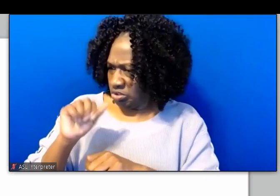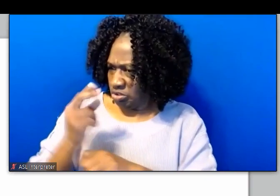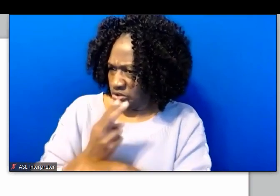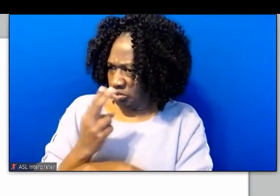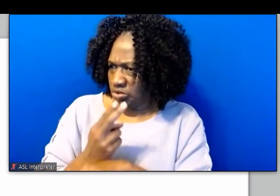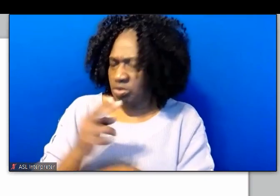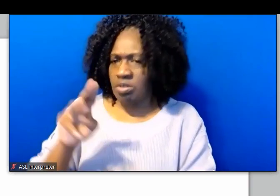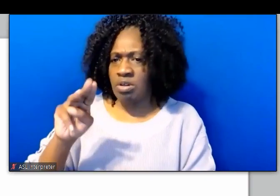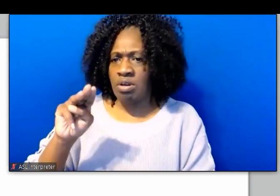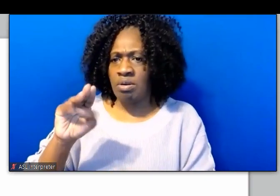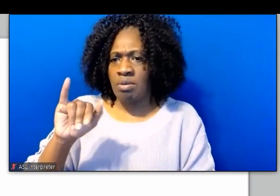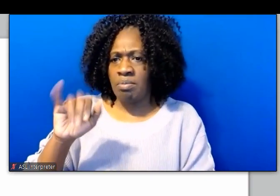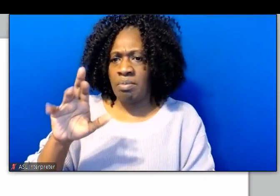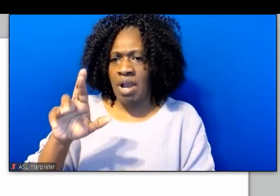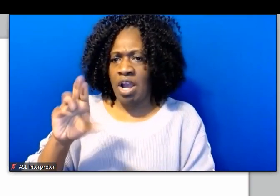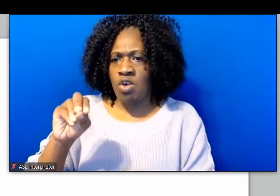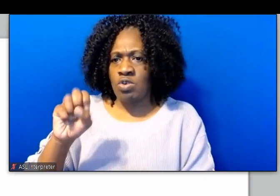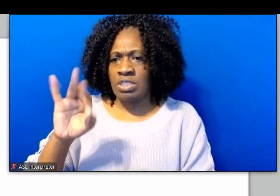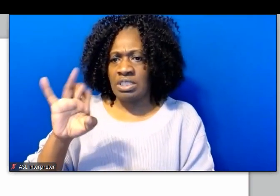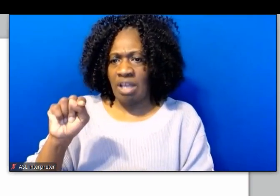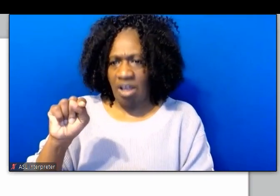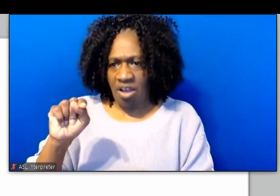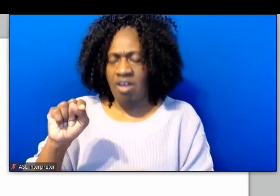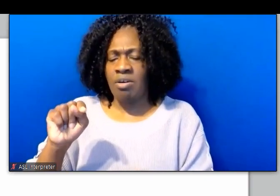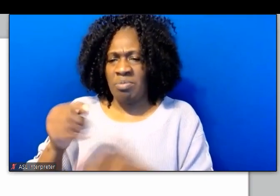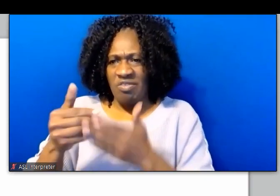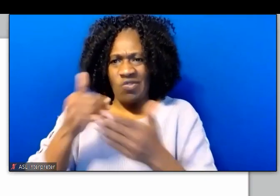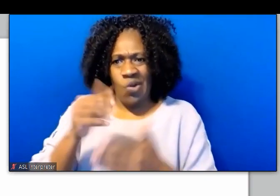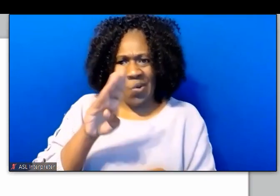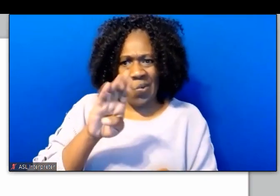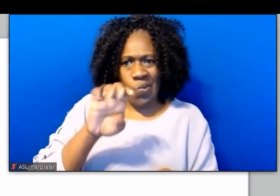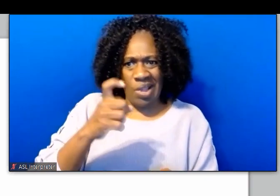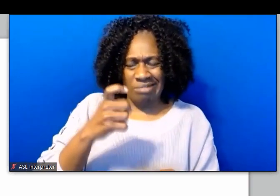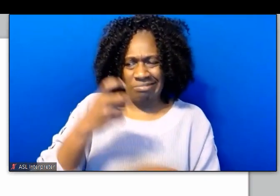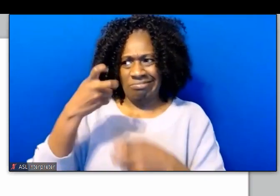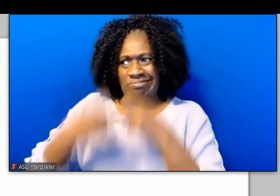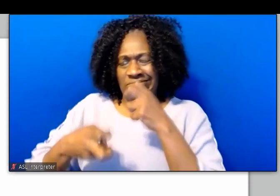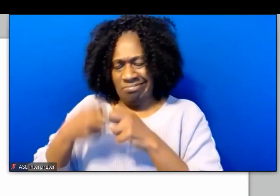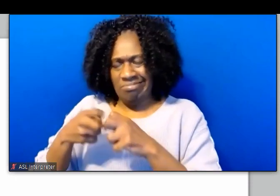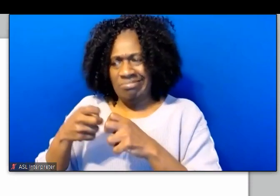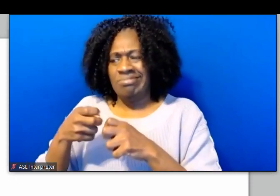before we started using WebEx and there were problems with getting the captioning